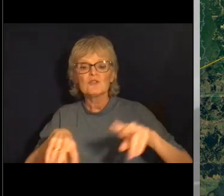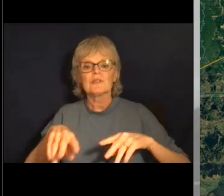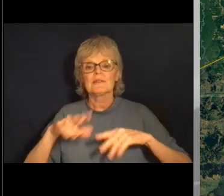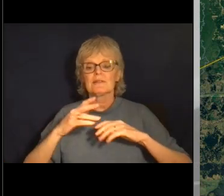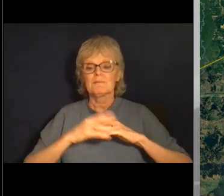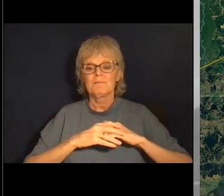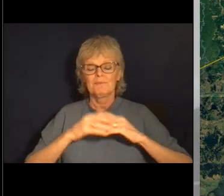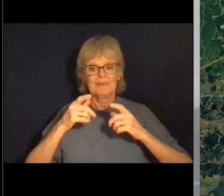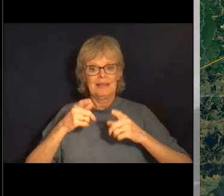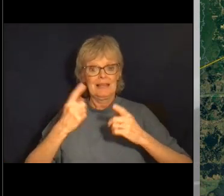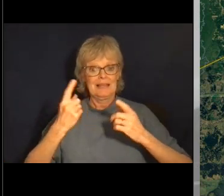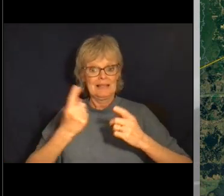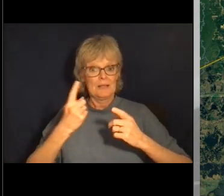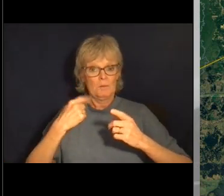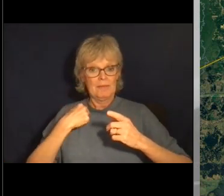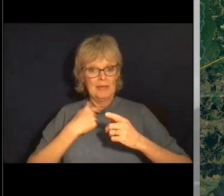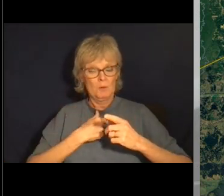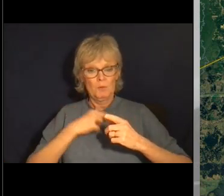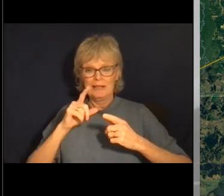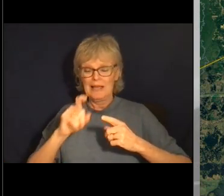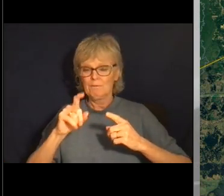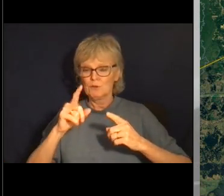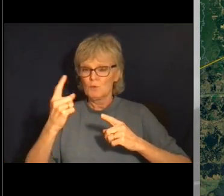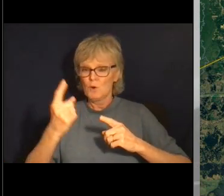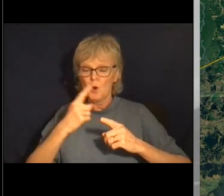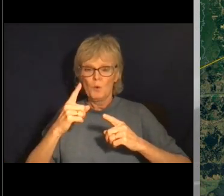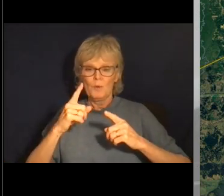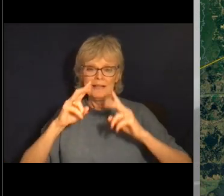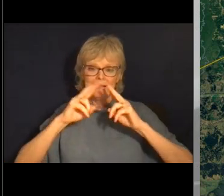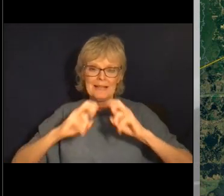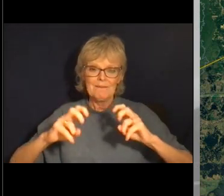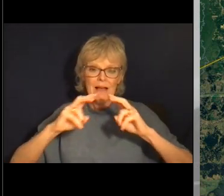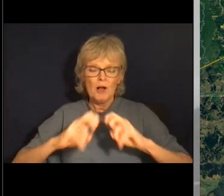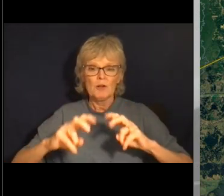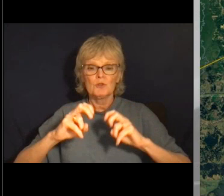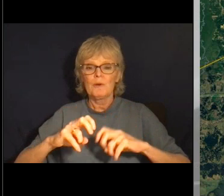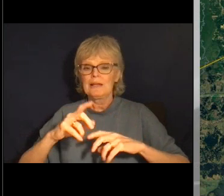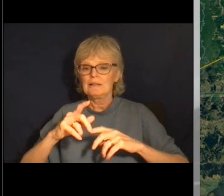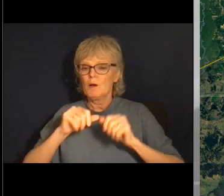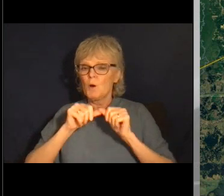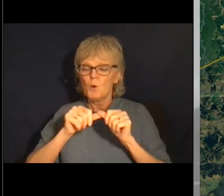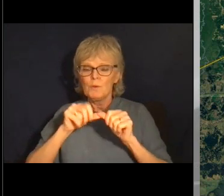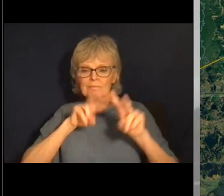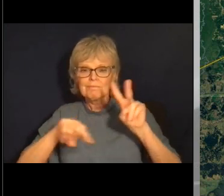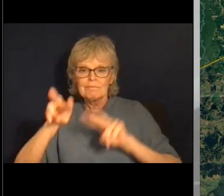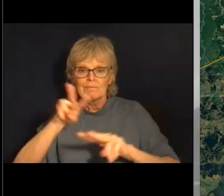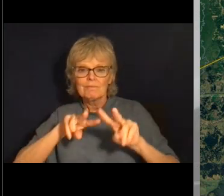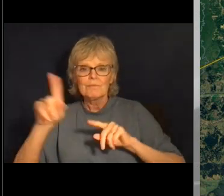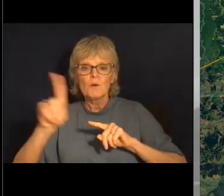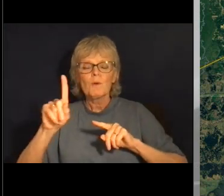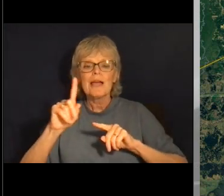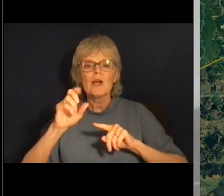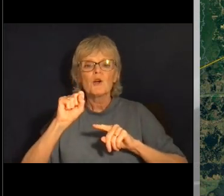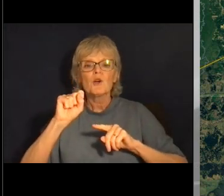this is something that we have to critically evaluate and we do it constantly. We are always looking at storm surge maps and terrain maps,